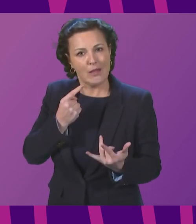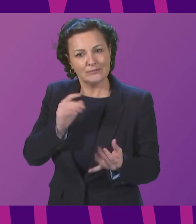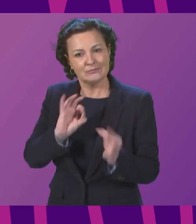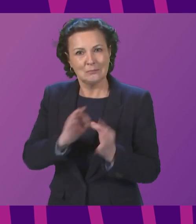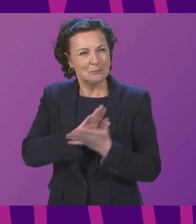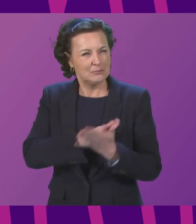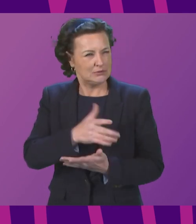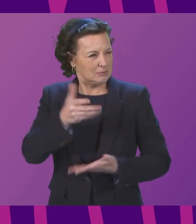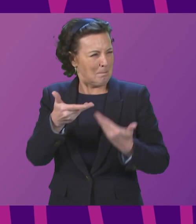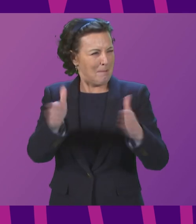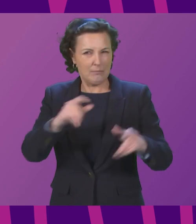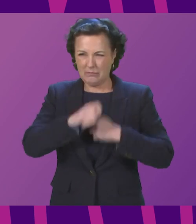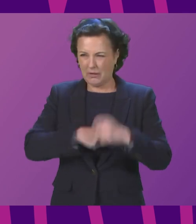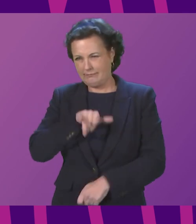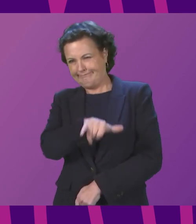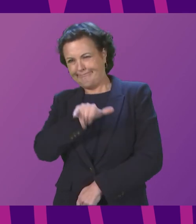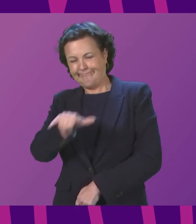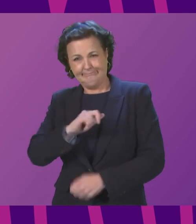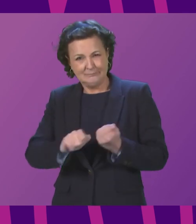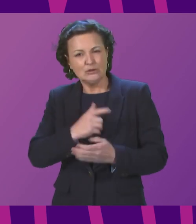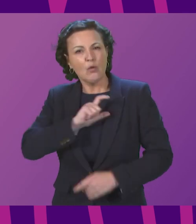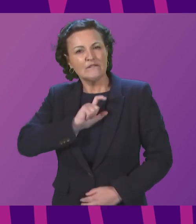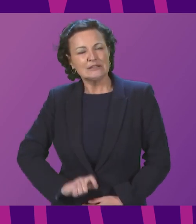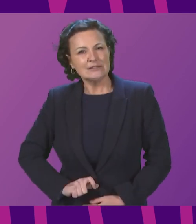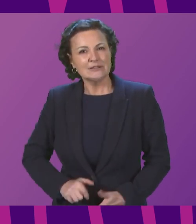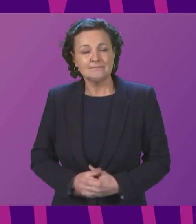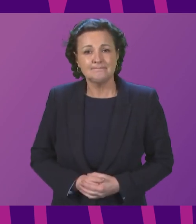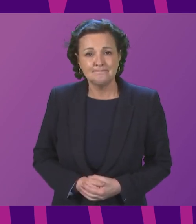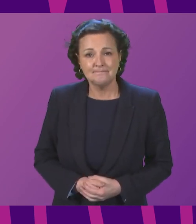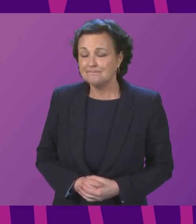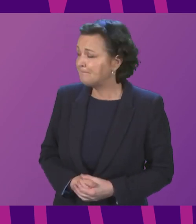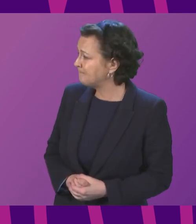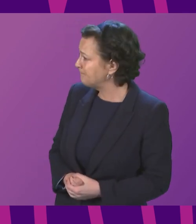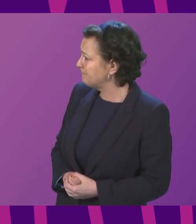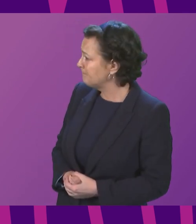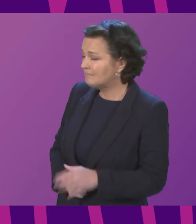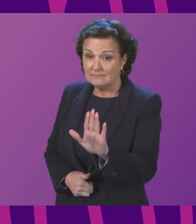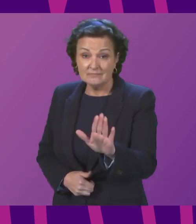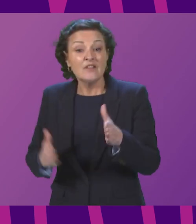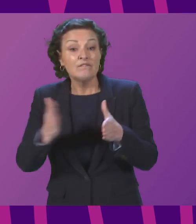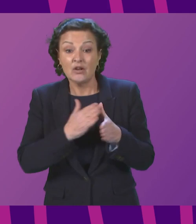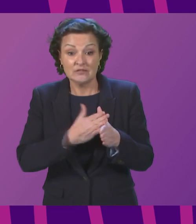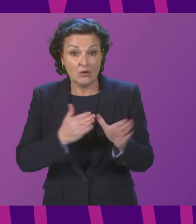I do not think that anyone is seeking to do that. This is not a competition. However,